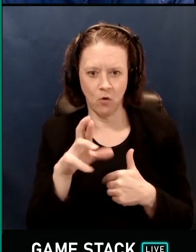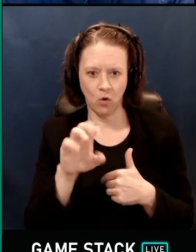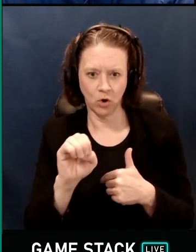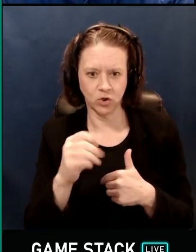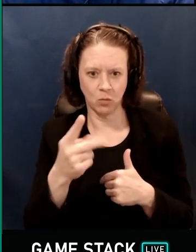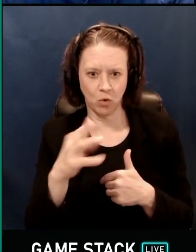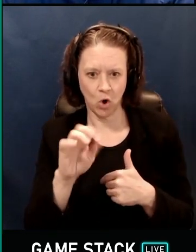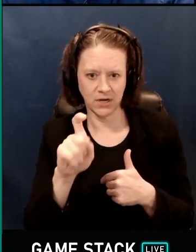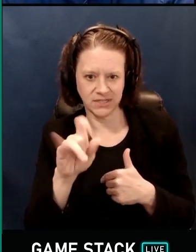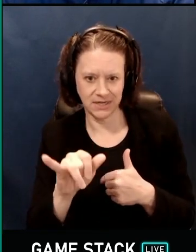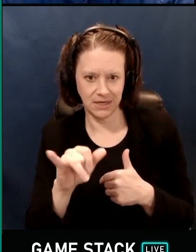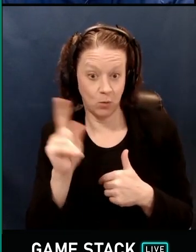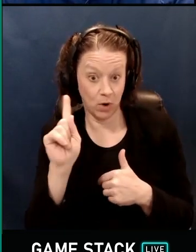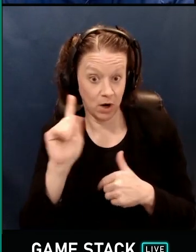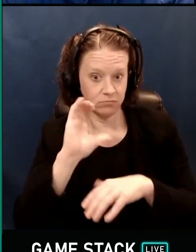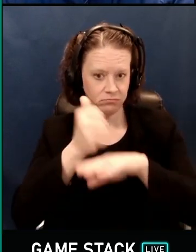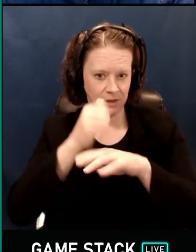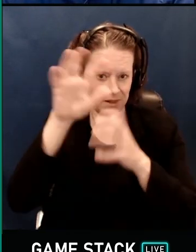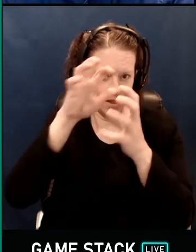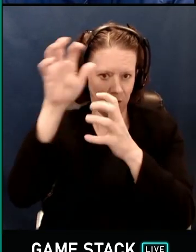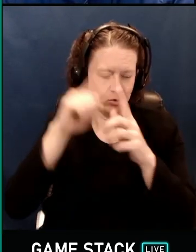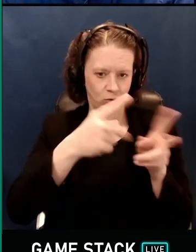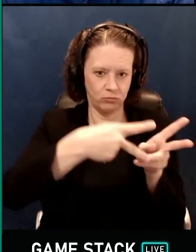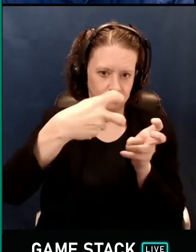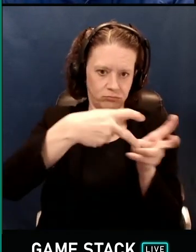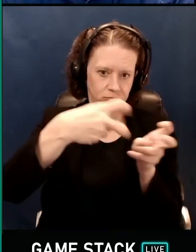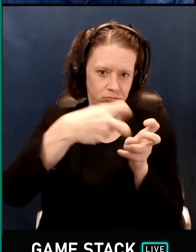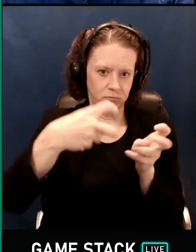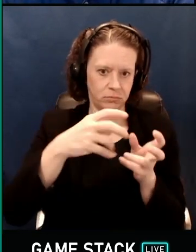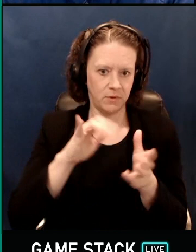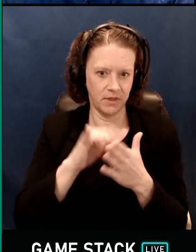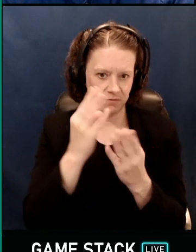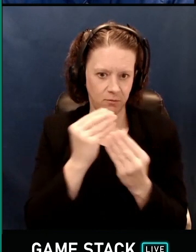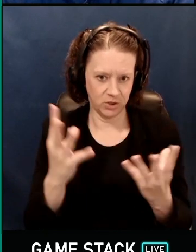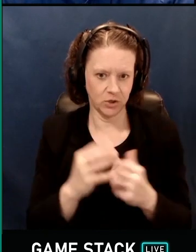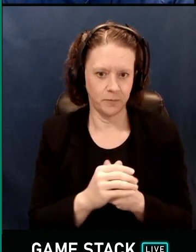The middle servers are occupied by Azure virtual machines, which are